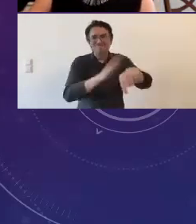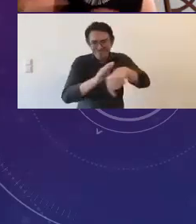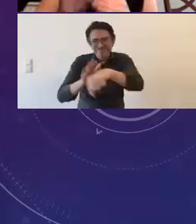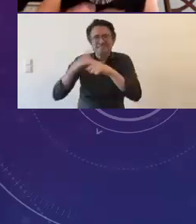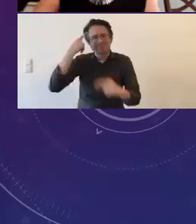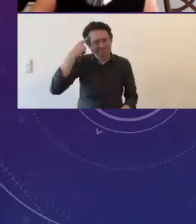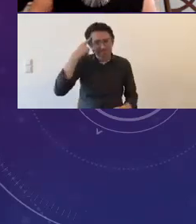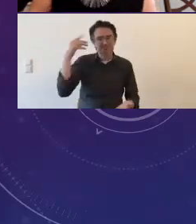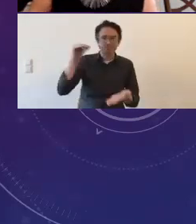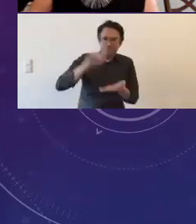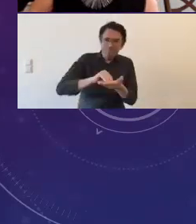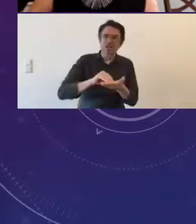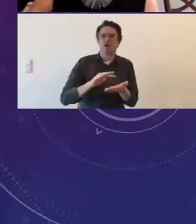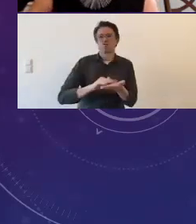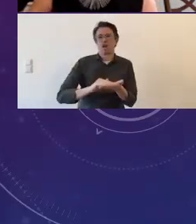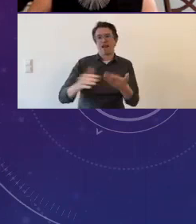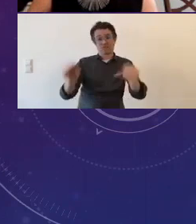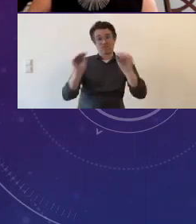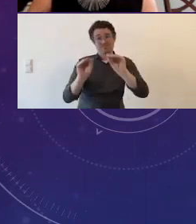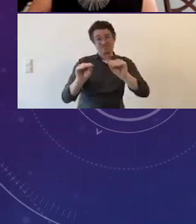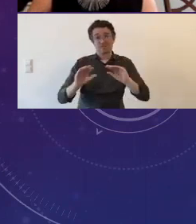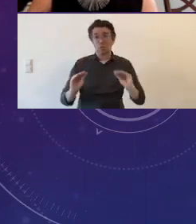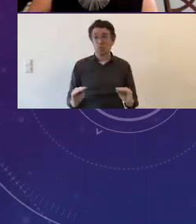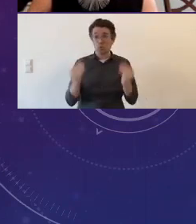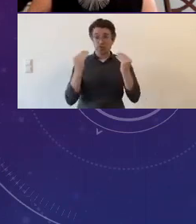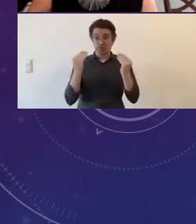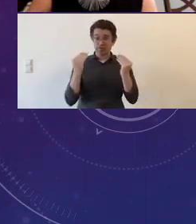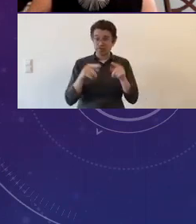little bit about some of other tools that I use as a person who is deafblind